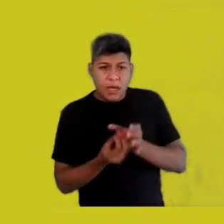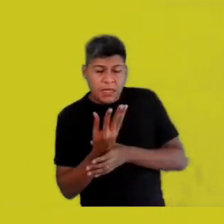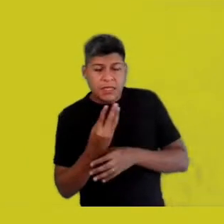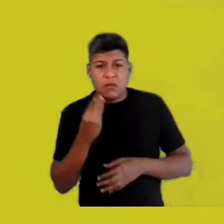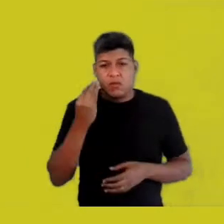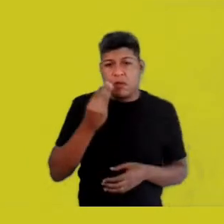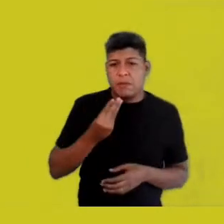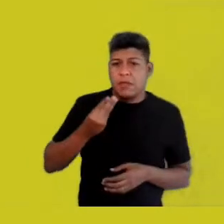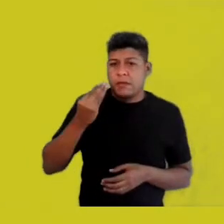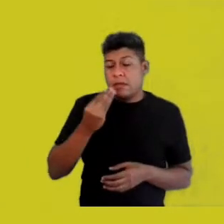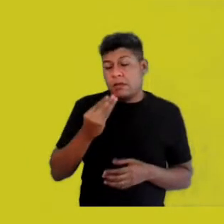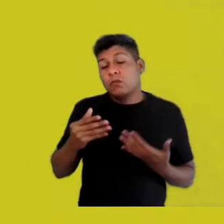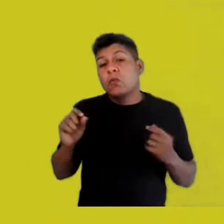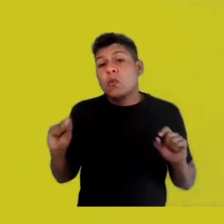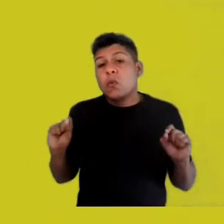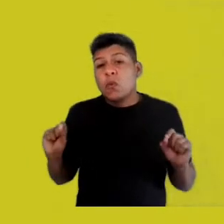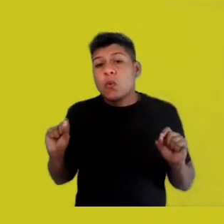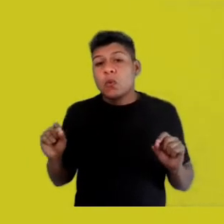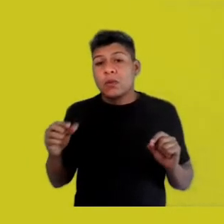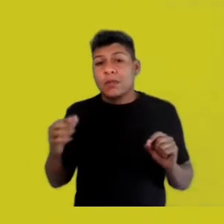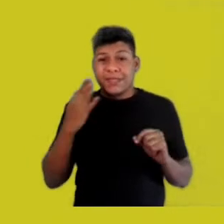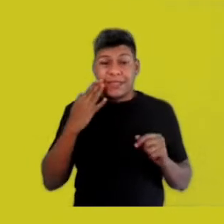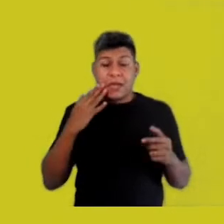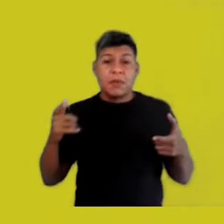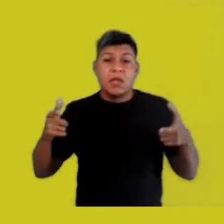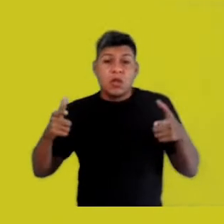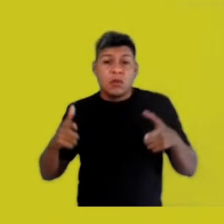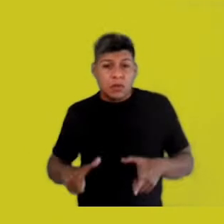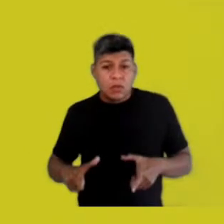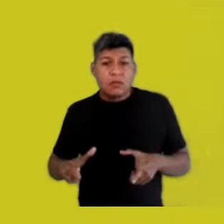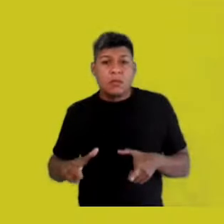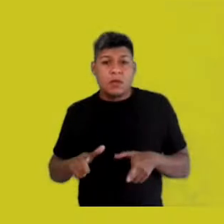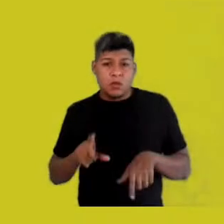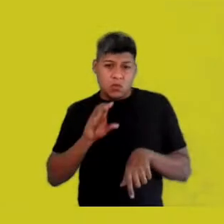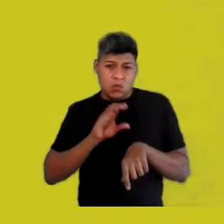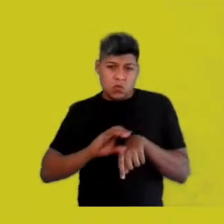I mean, it isn’t a formation space in the classical sense,